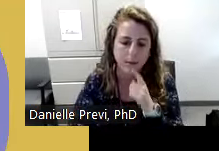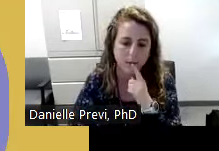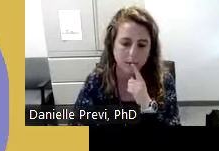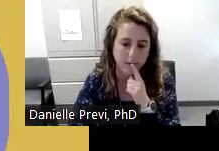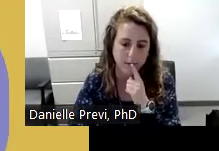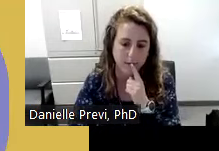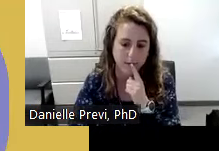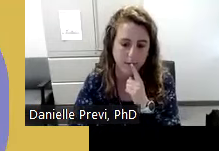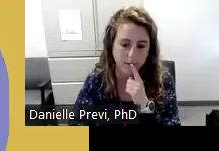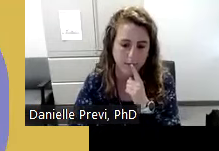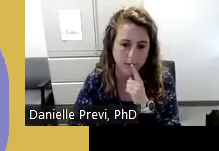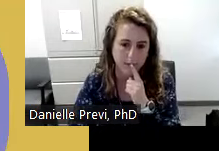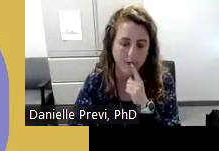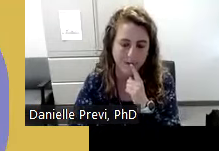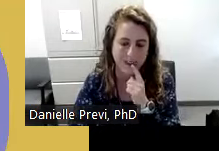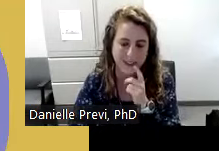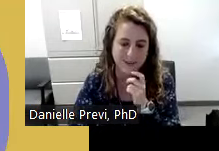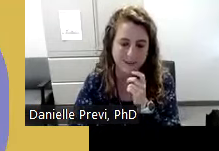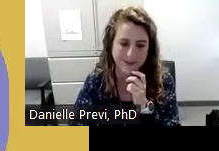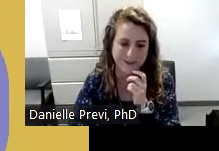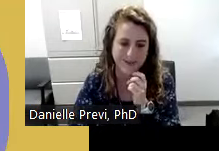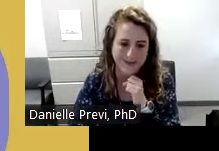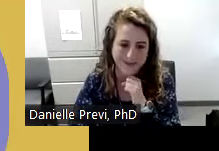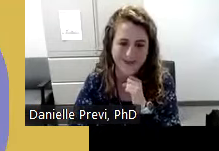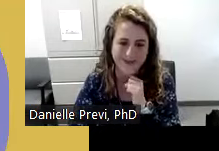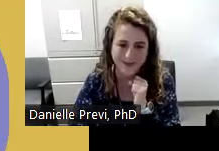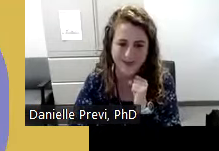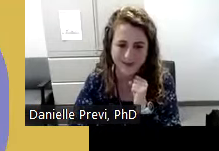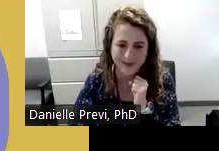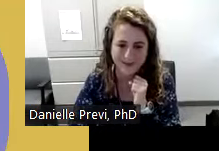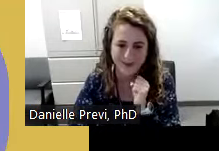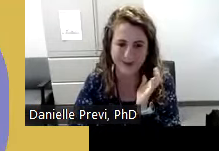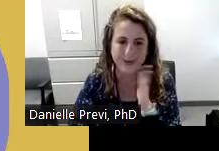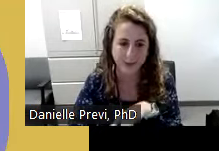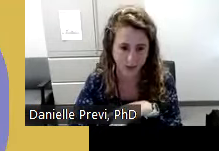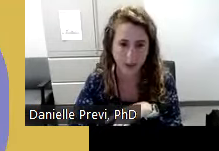agents, we have rubella, as mentioned, we have CMV, and then we have the herpes simplex virus.